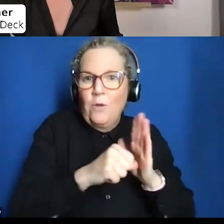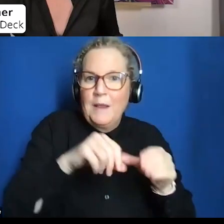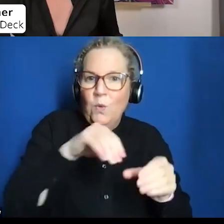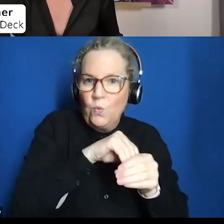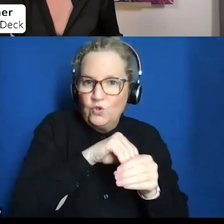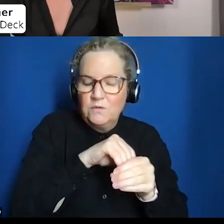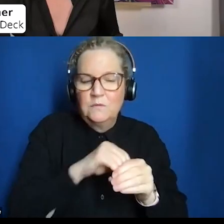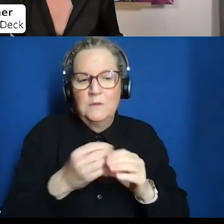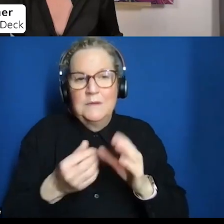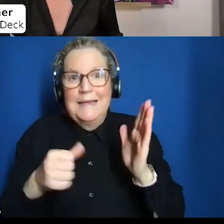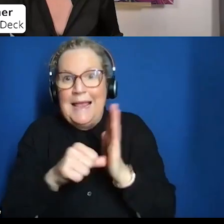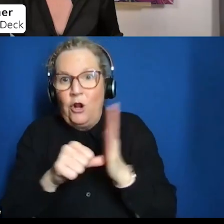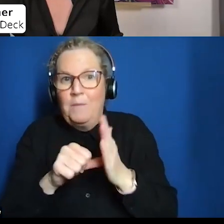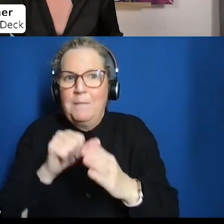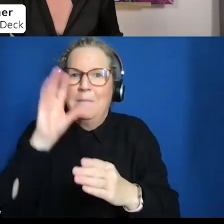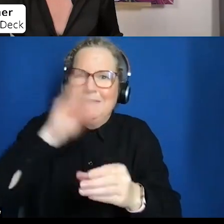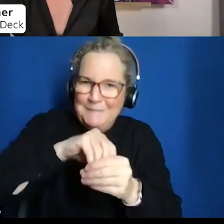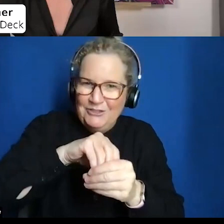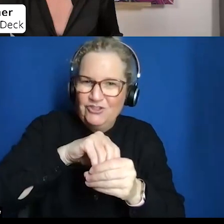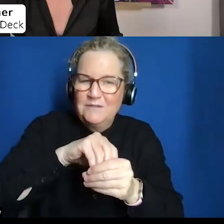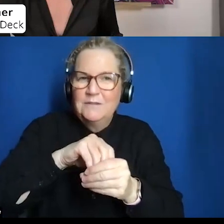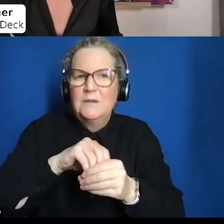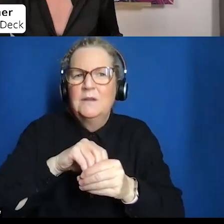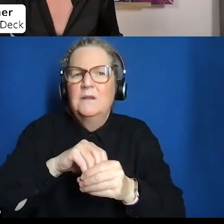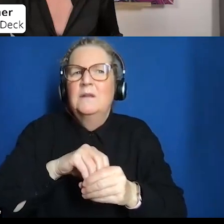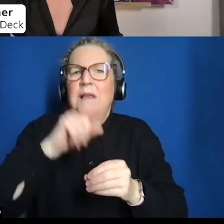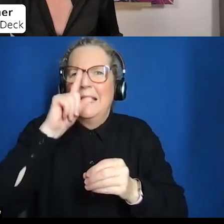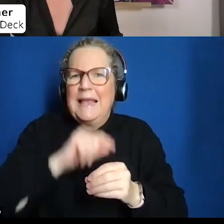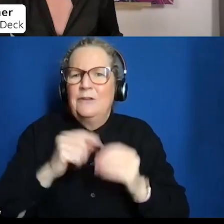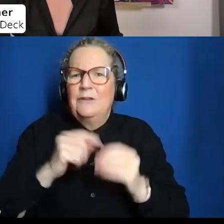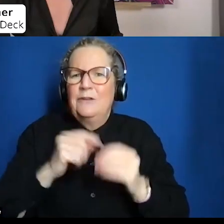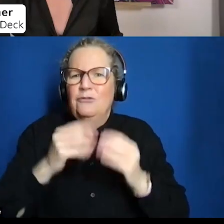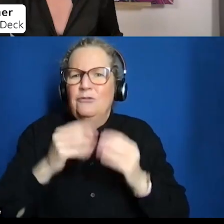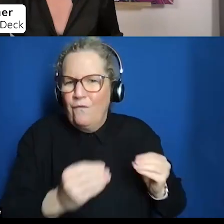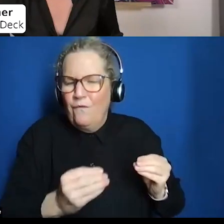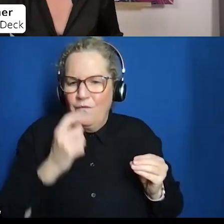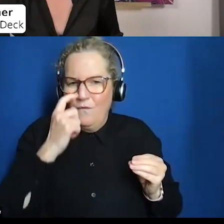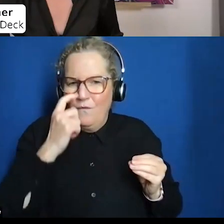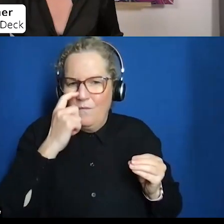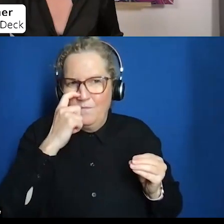and economic participation to be dealt with in a manner which is hopefully